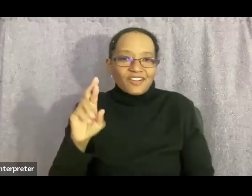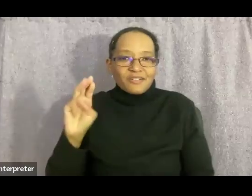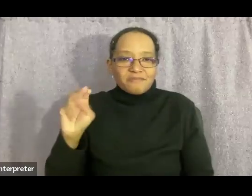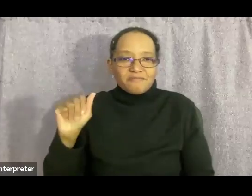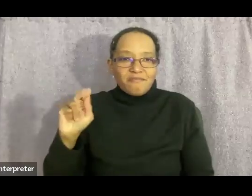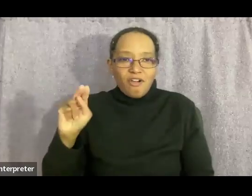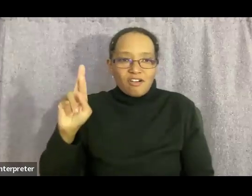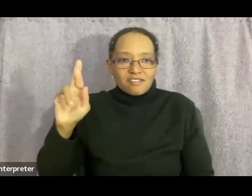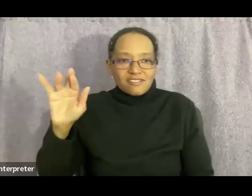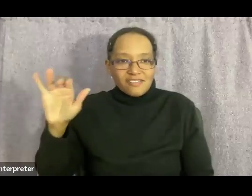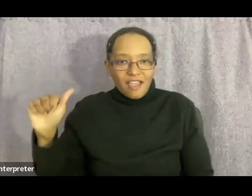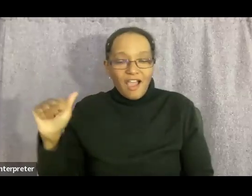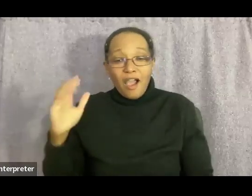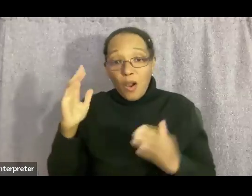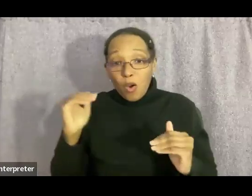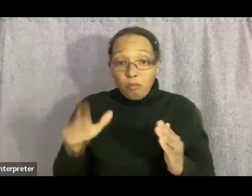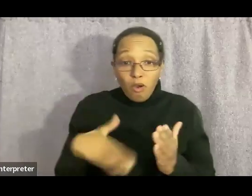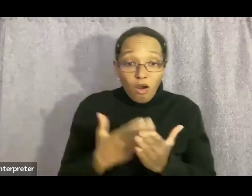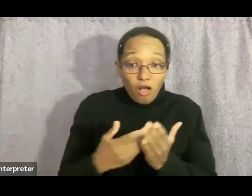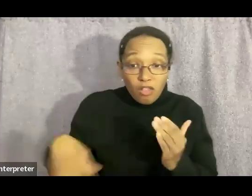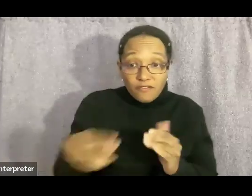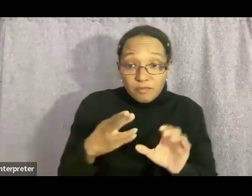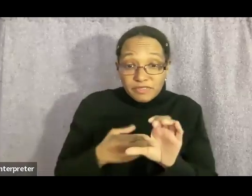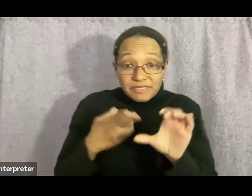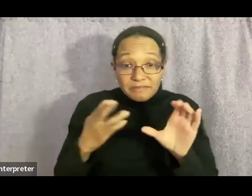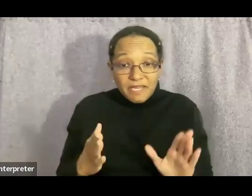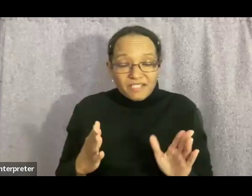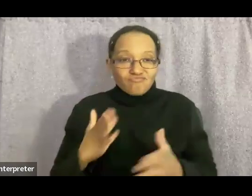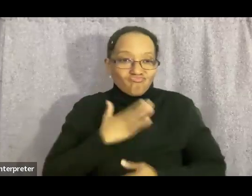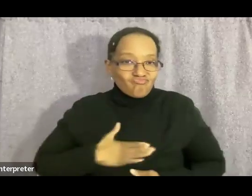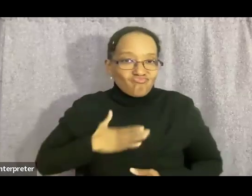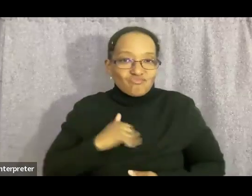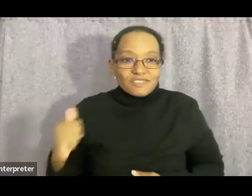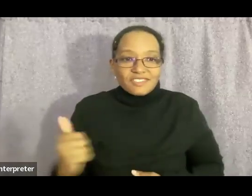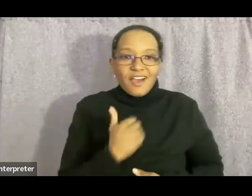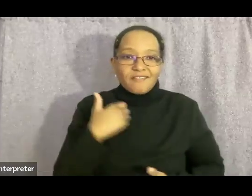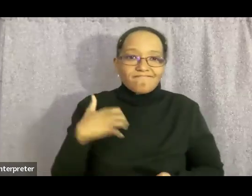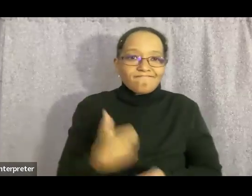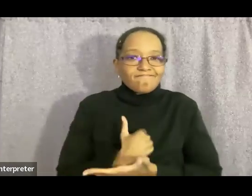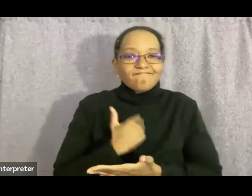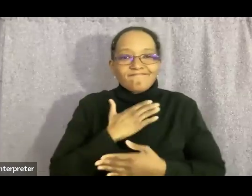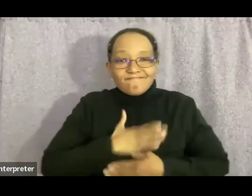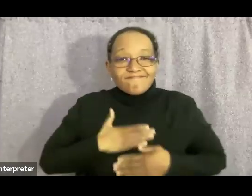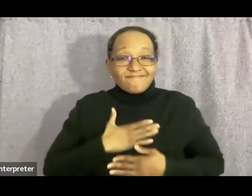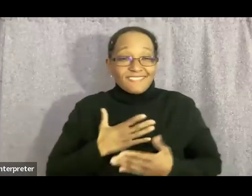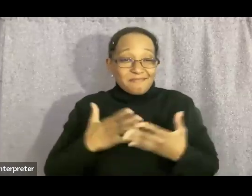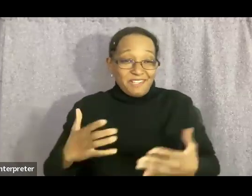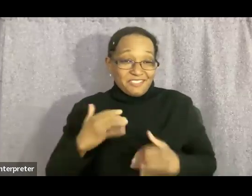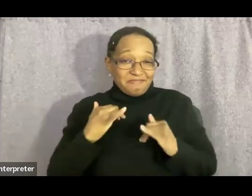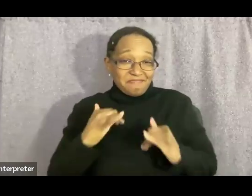I hope all of you enjoyed yourselves and got out as much out of this class as I did.